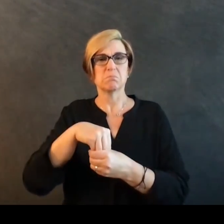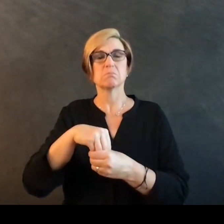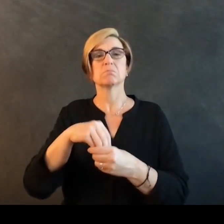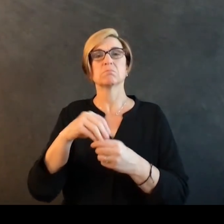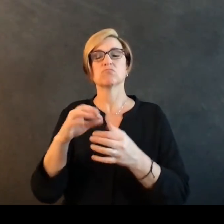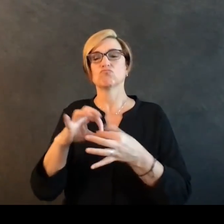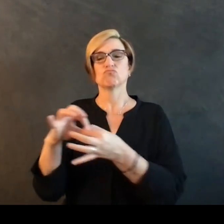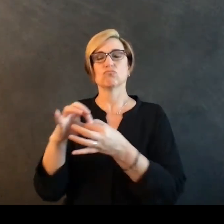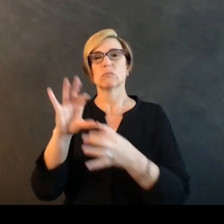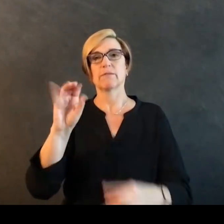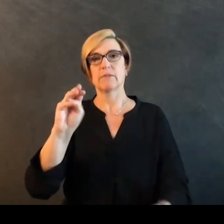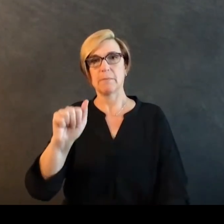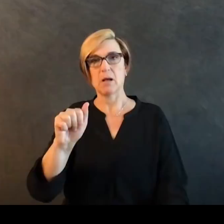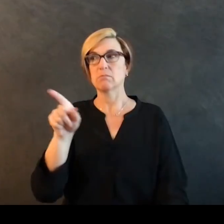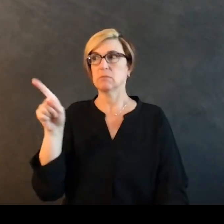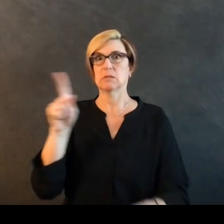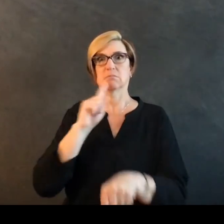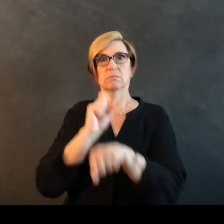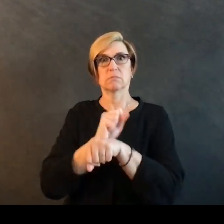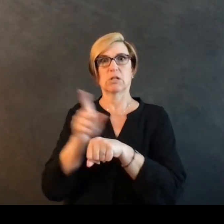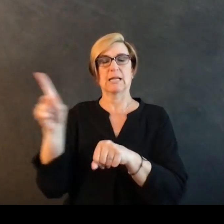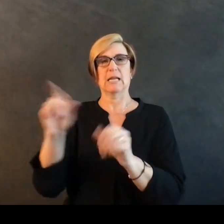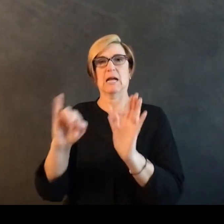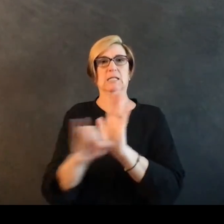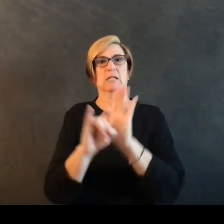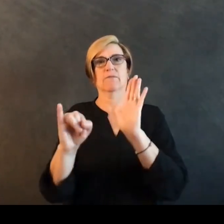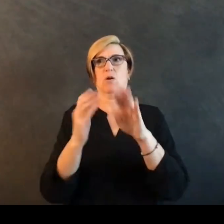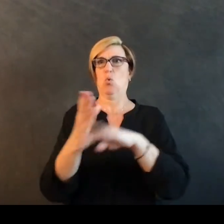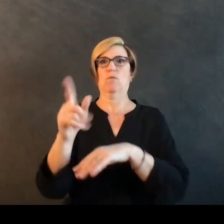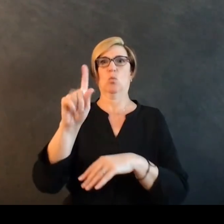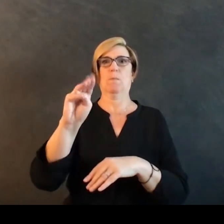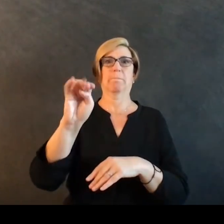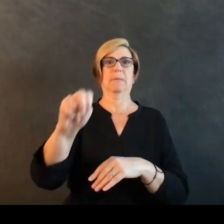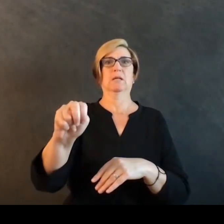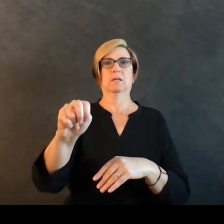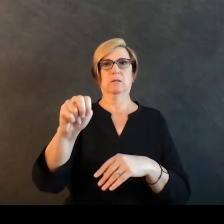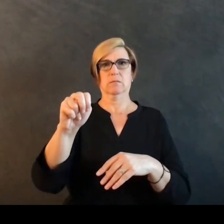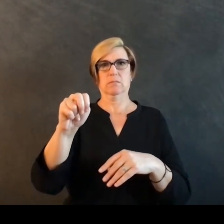identified millions of medical supplies around the nation and around the world